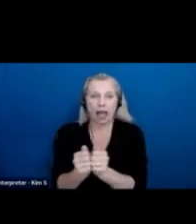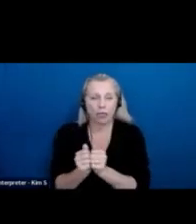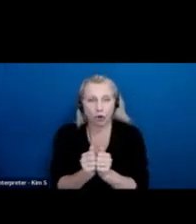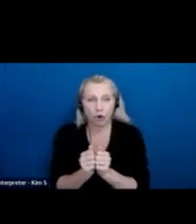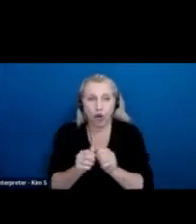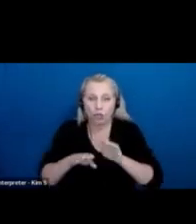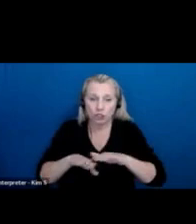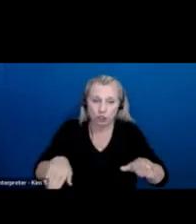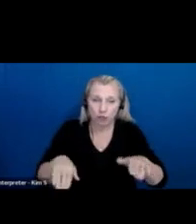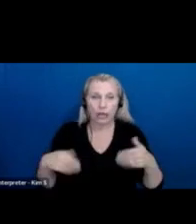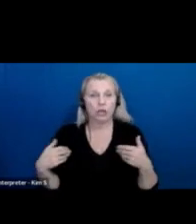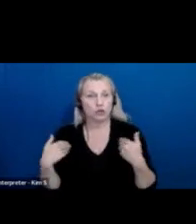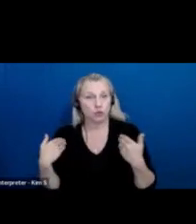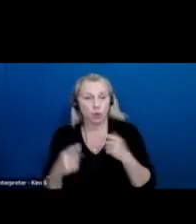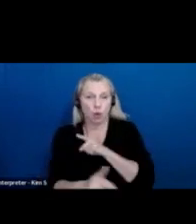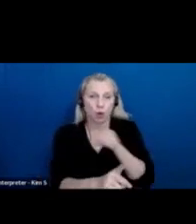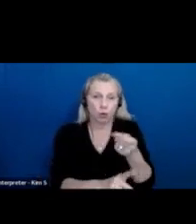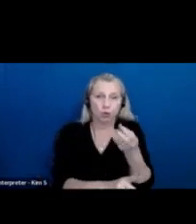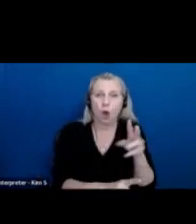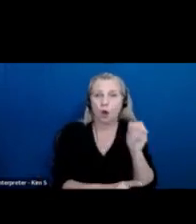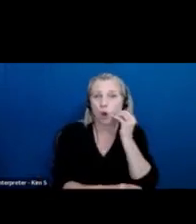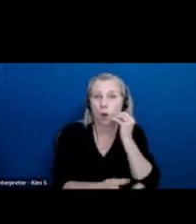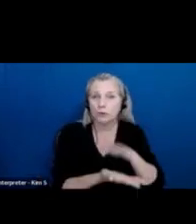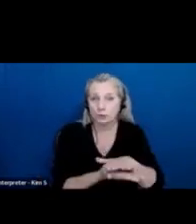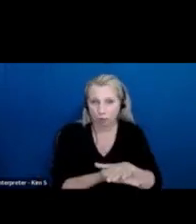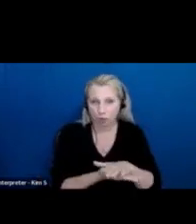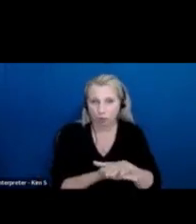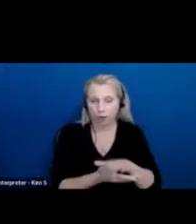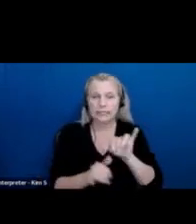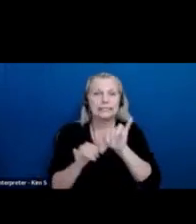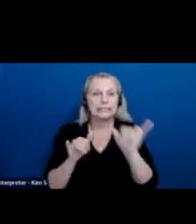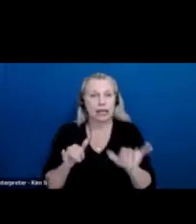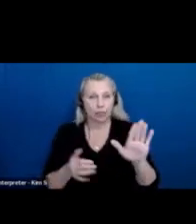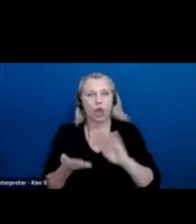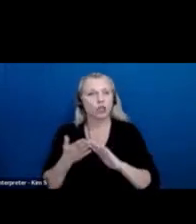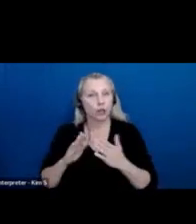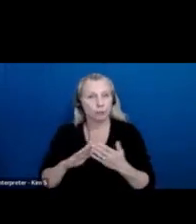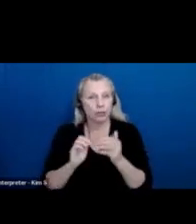youth can go to their own home school. They can stay in their community with their friends,